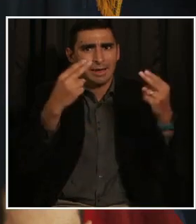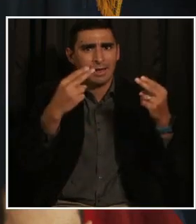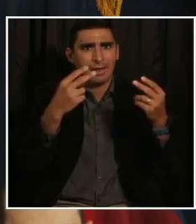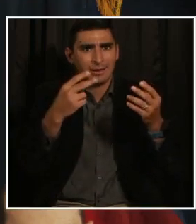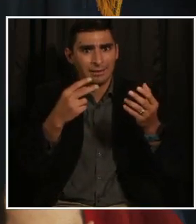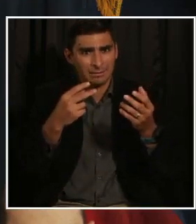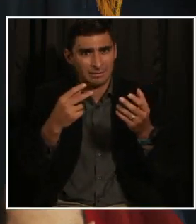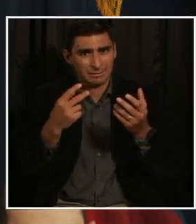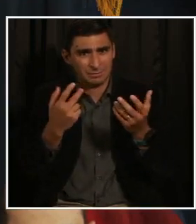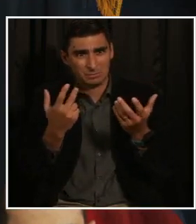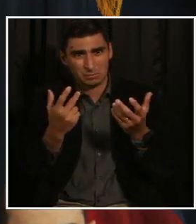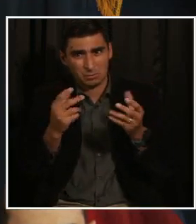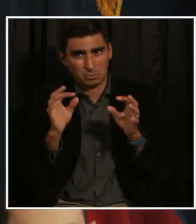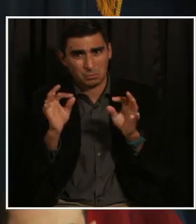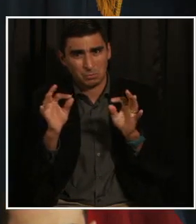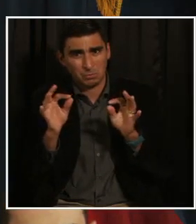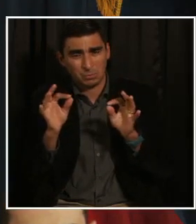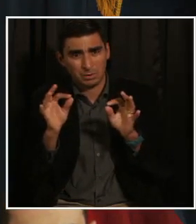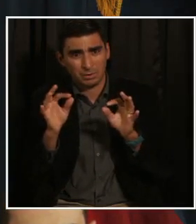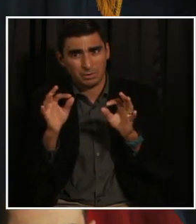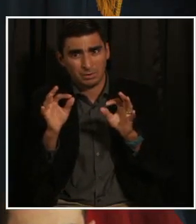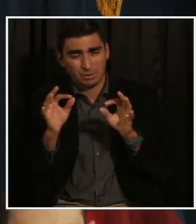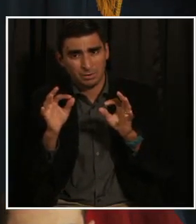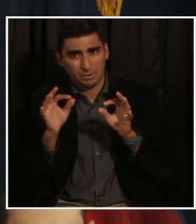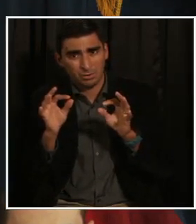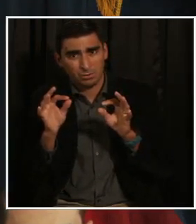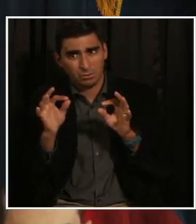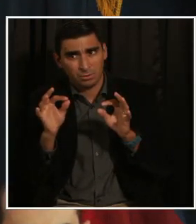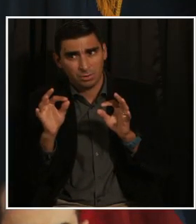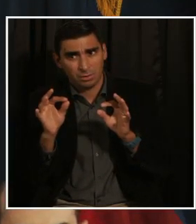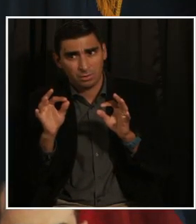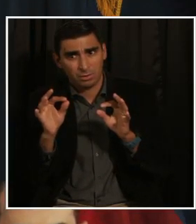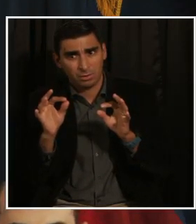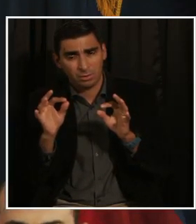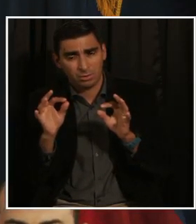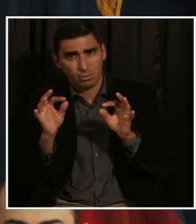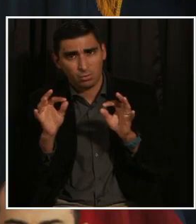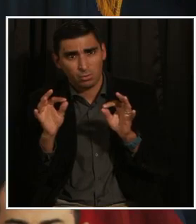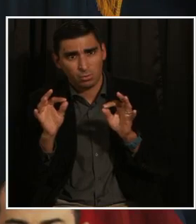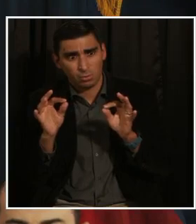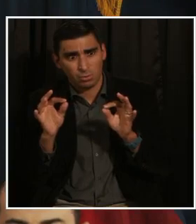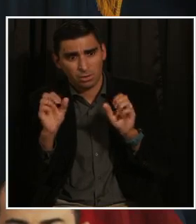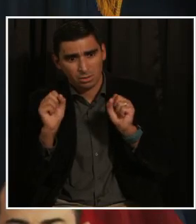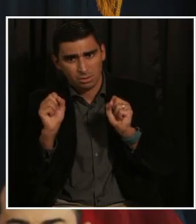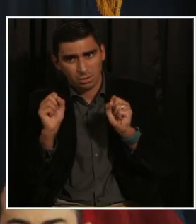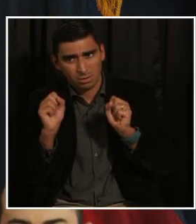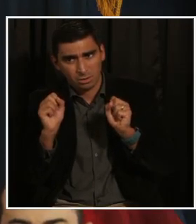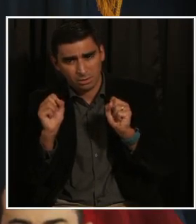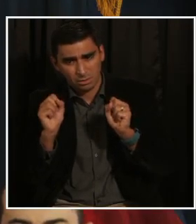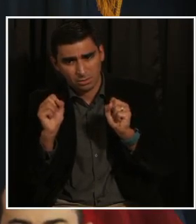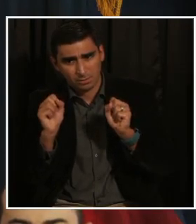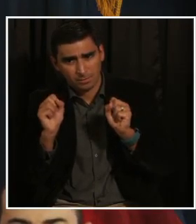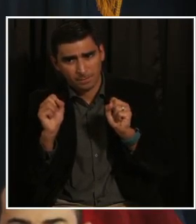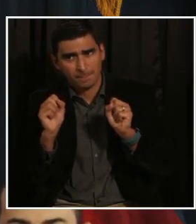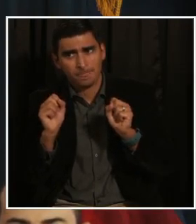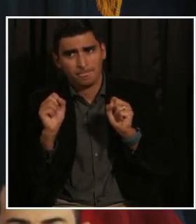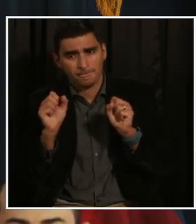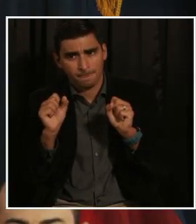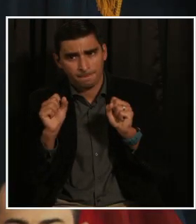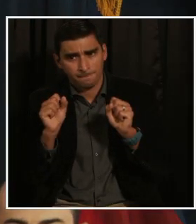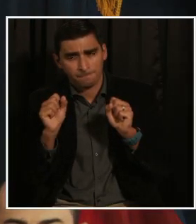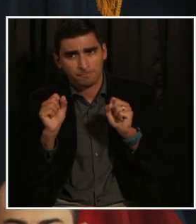you know avoiding doing public indoor kinds of things or or take reinstating any more of the